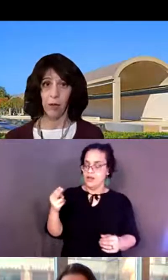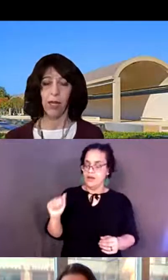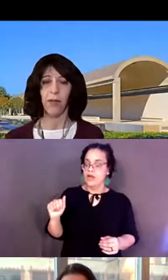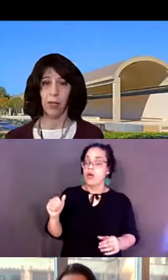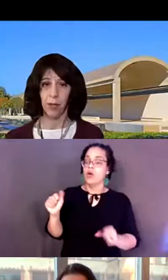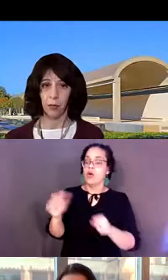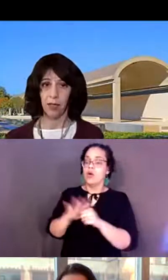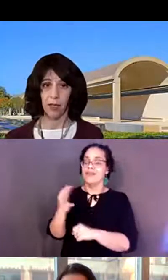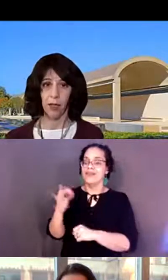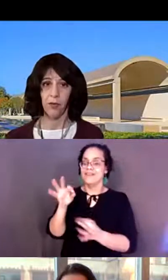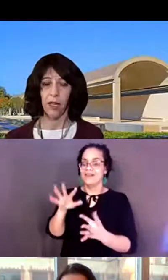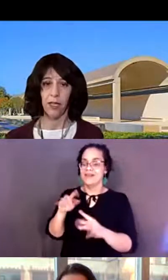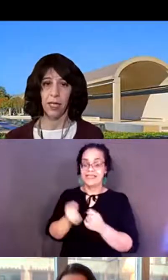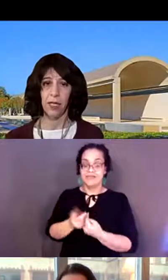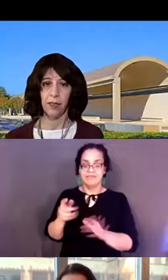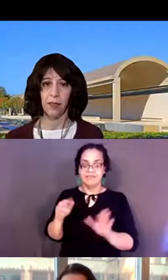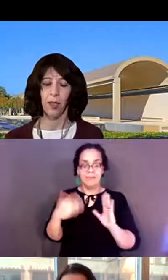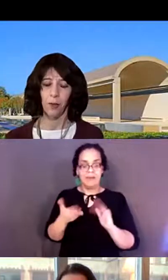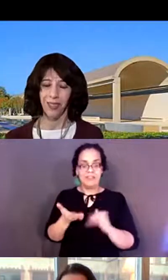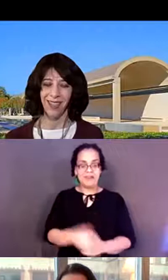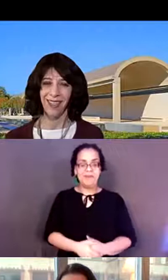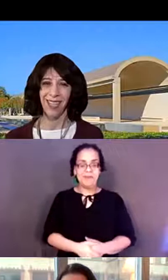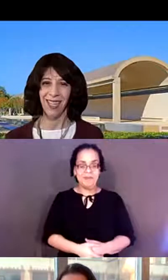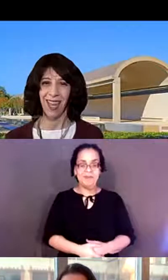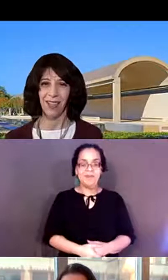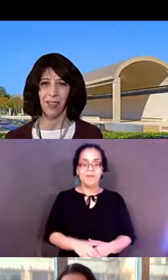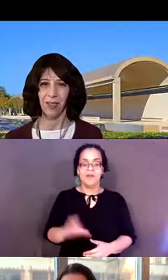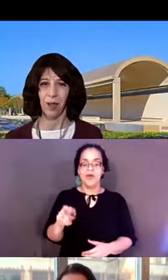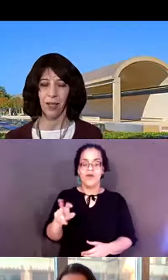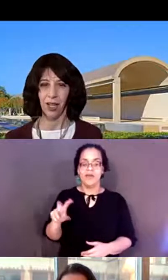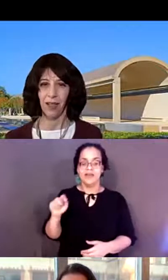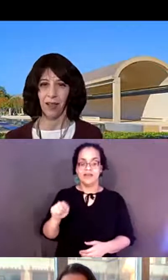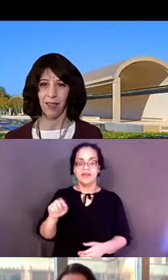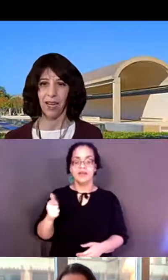have the email right there: COVID.19 at